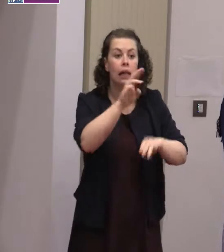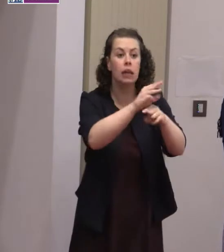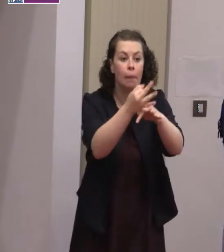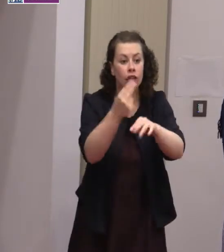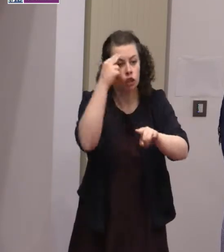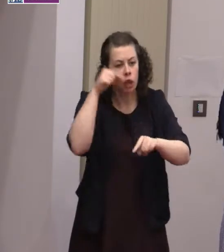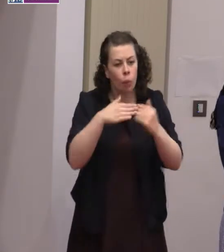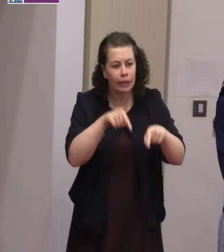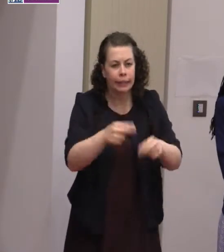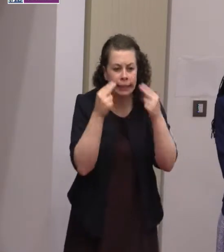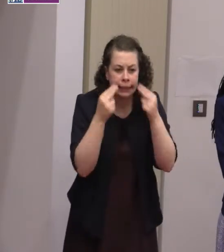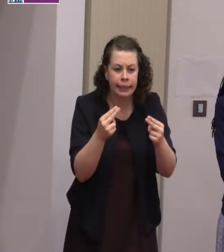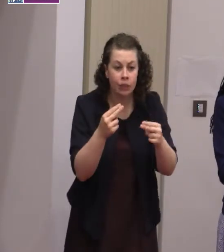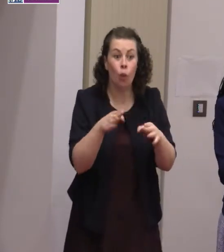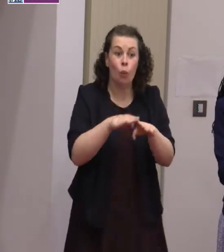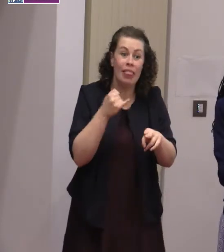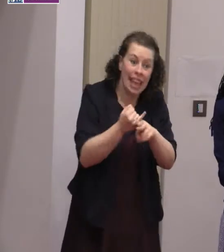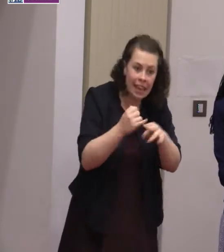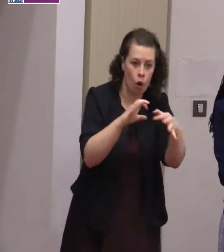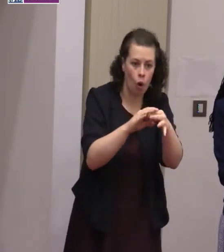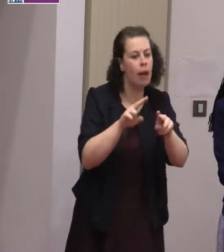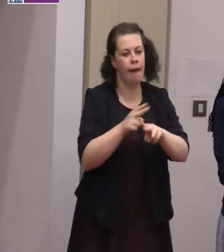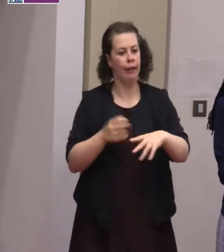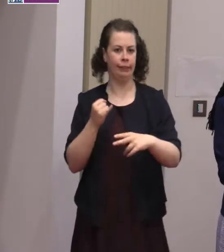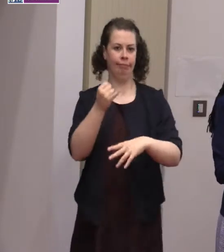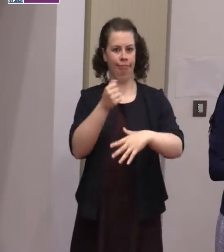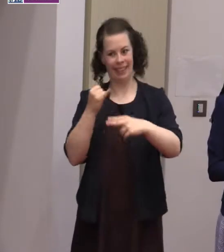the child within the home rather than in an institutional setting.